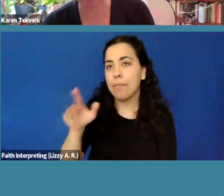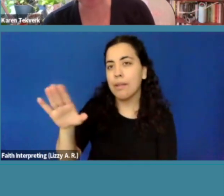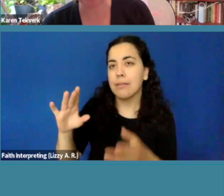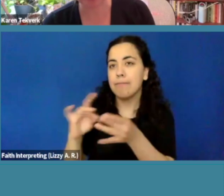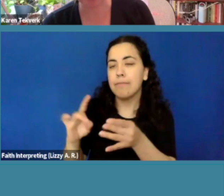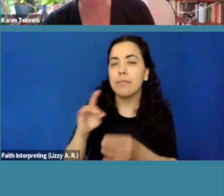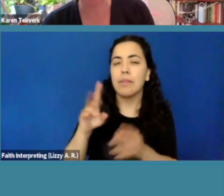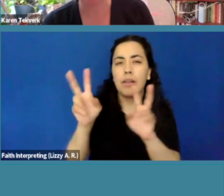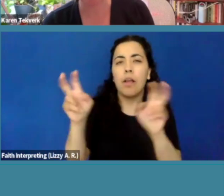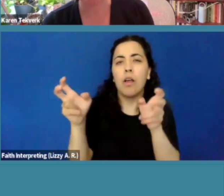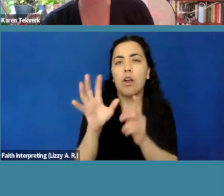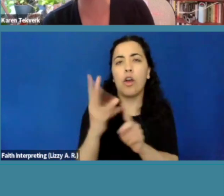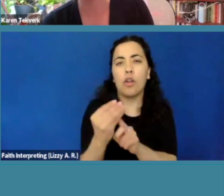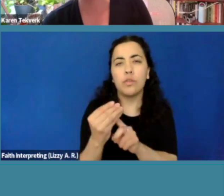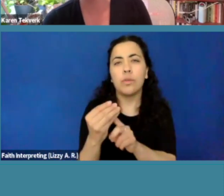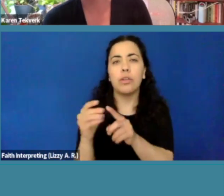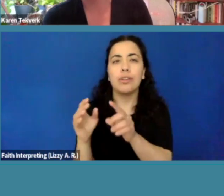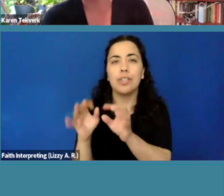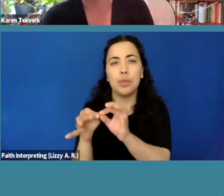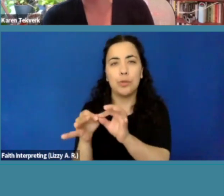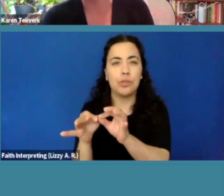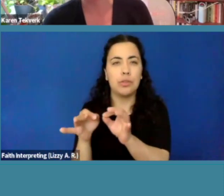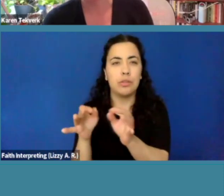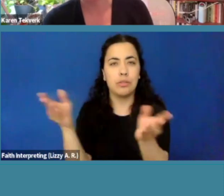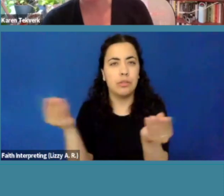as a great resource in heritage sites, especially because that's often